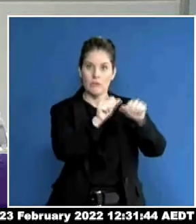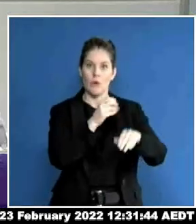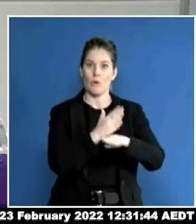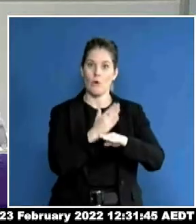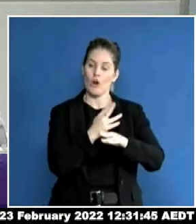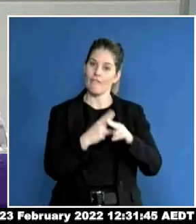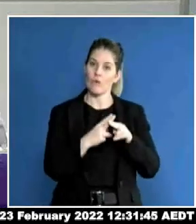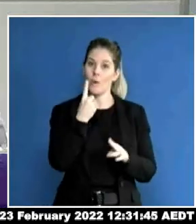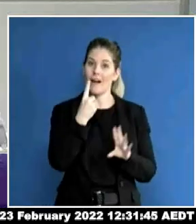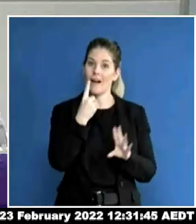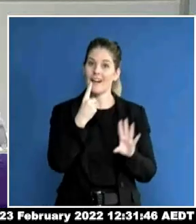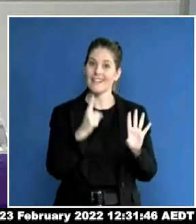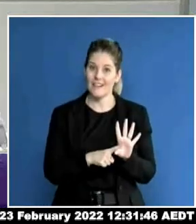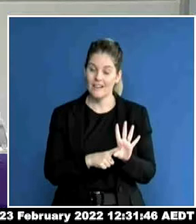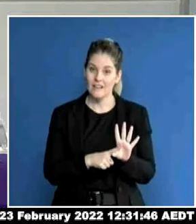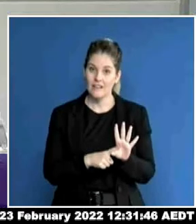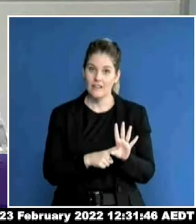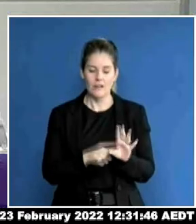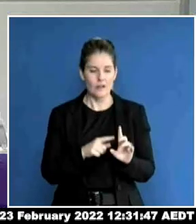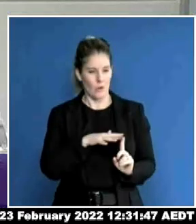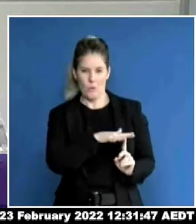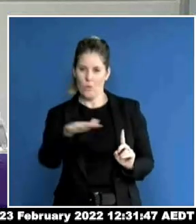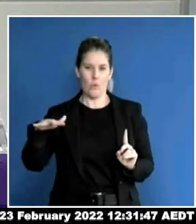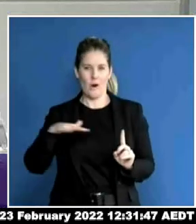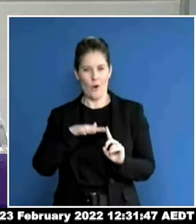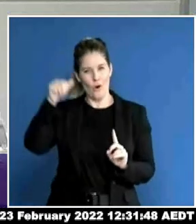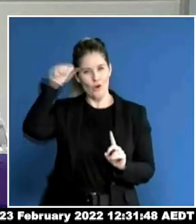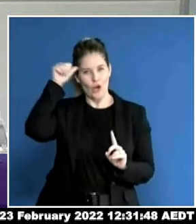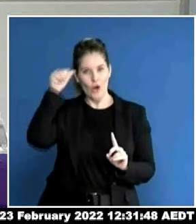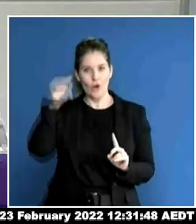year, you've got a much better sense of how you would engage in that workplace, a much